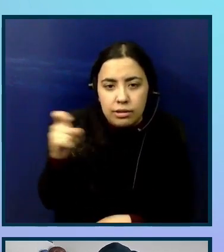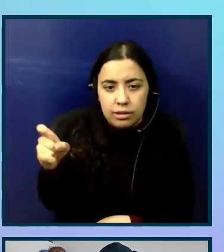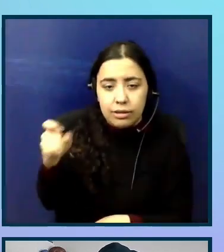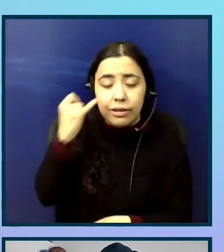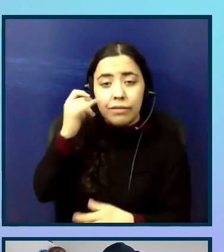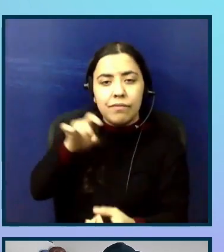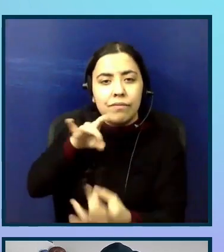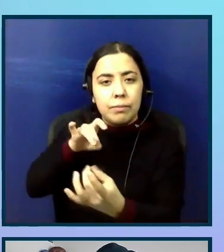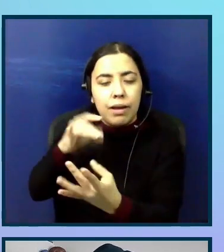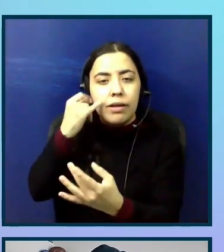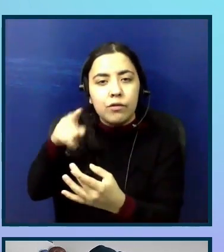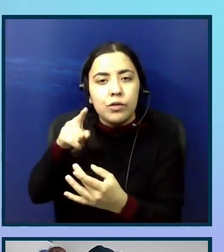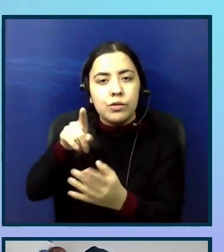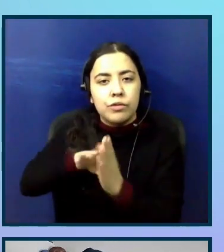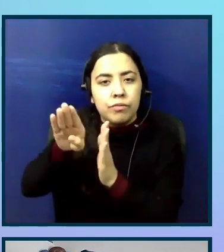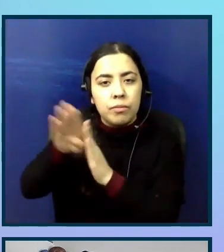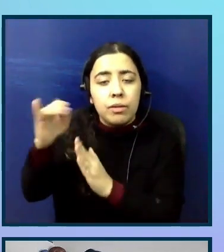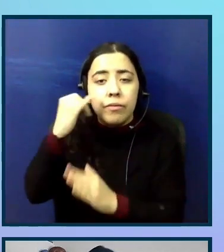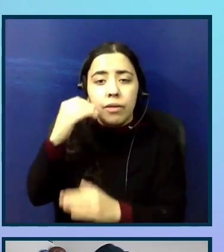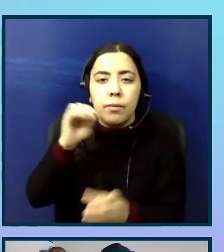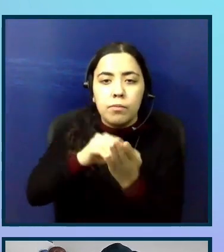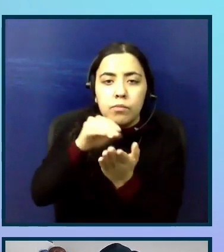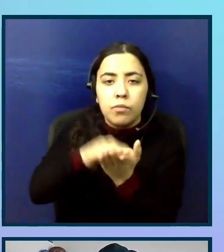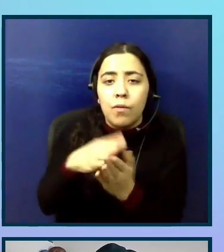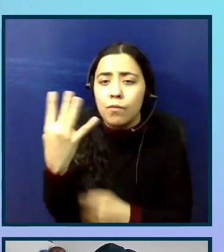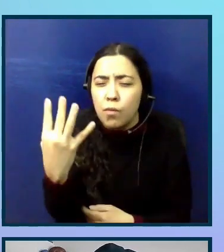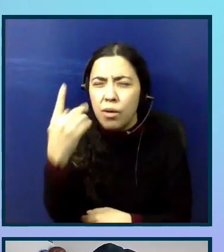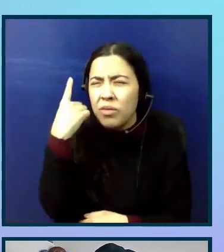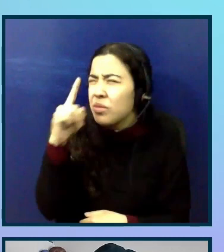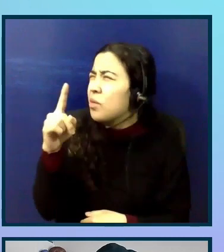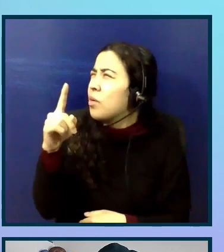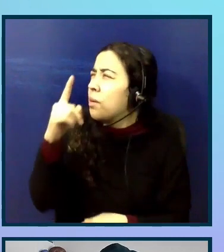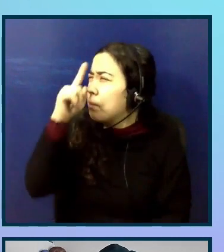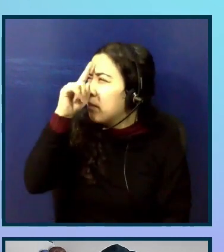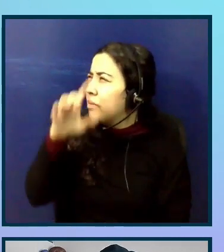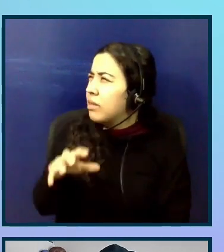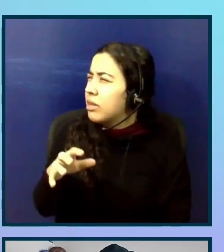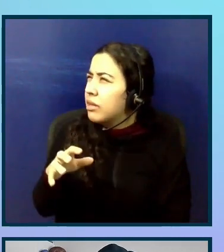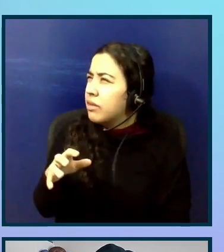So if I put a four on there, or I think for React, it's HTML four or whatever it is,